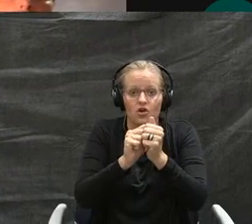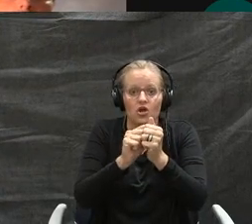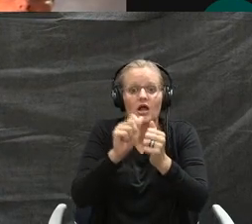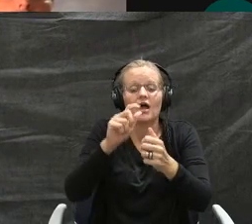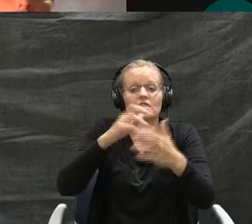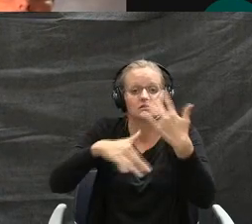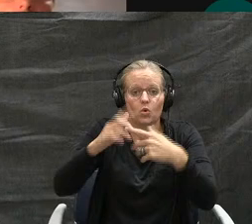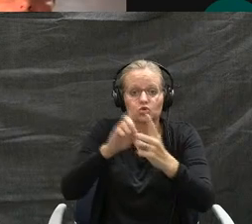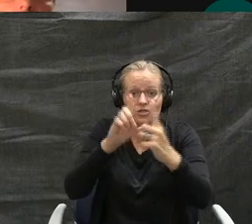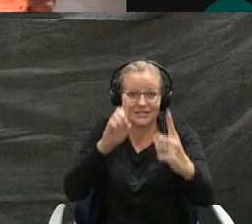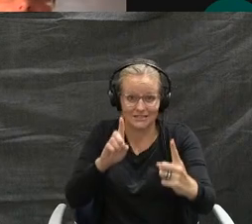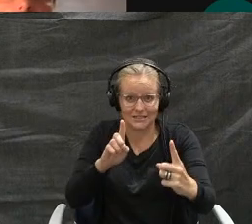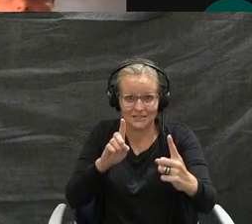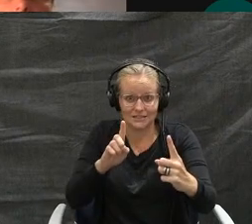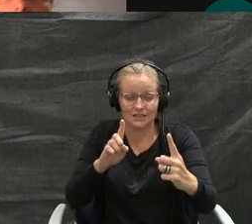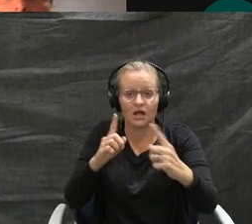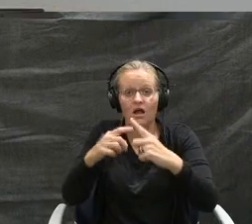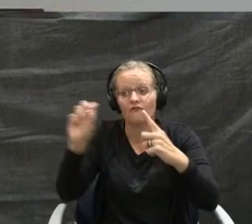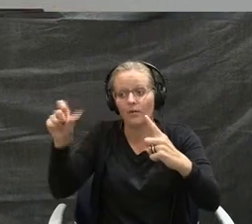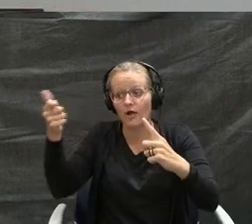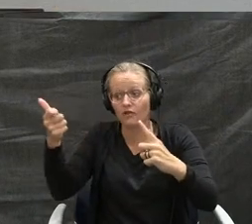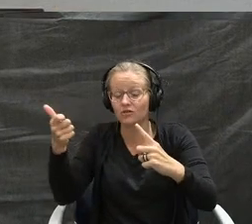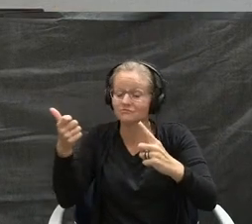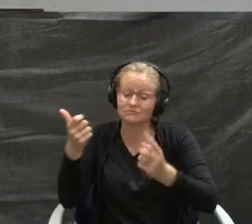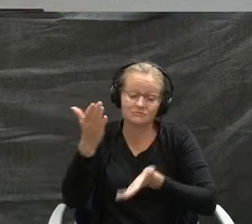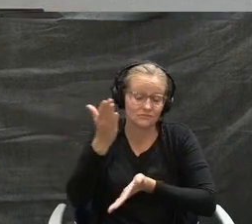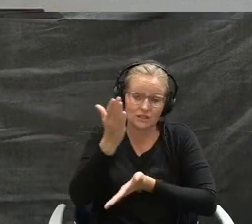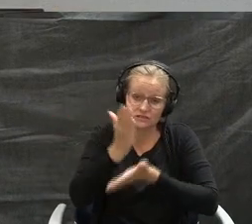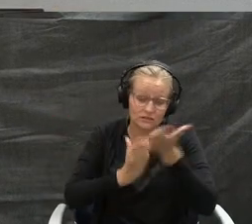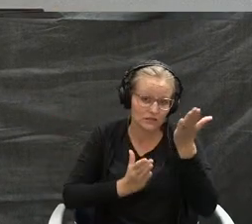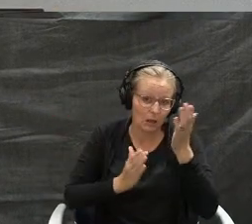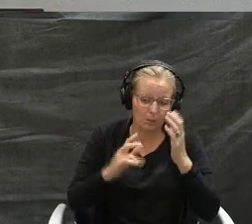room it in their rooms and some in the cafeteria to make sure it